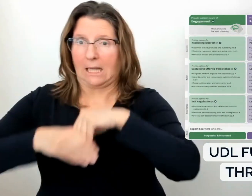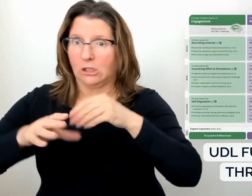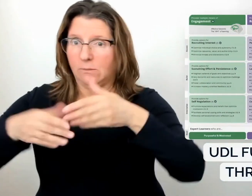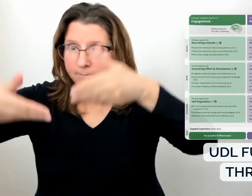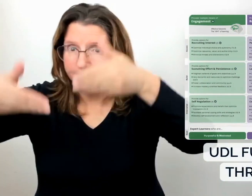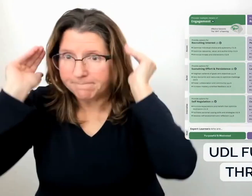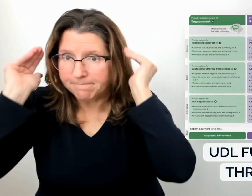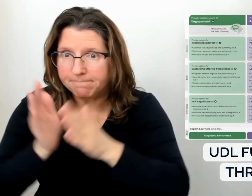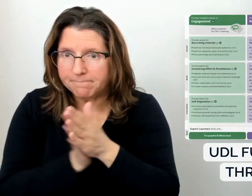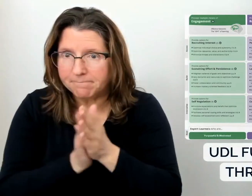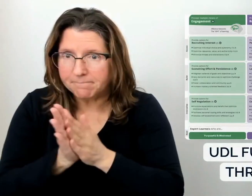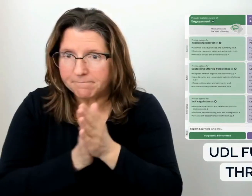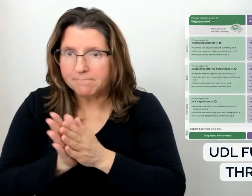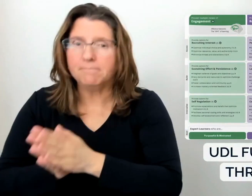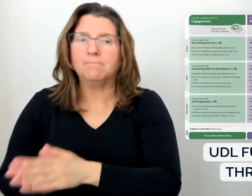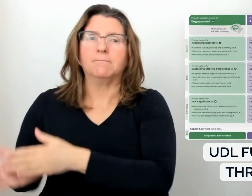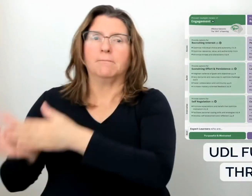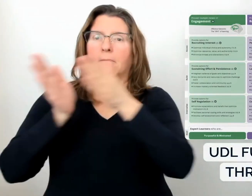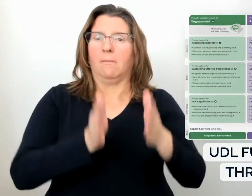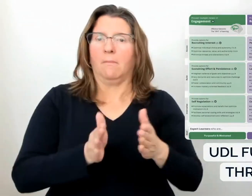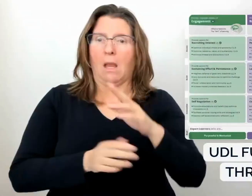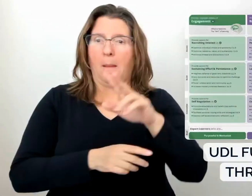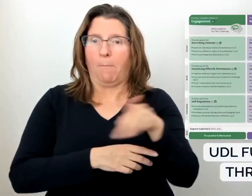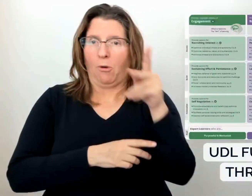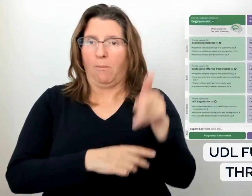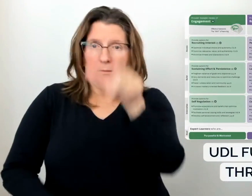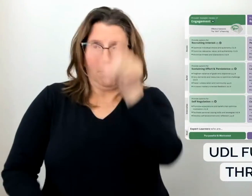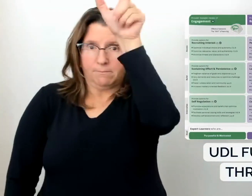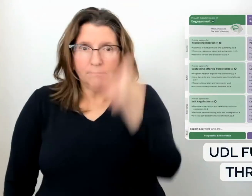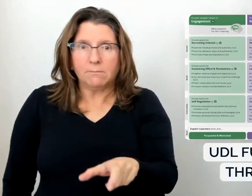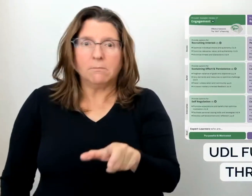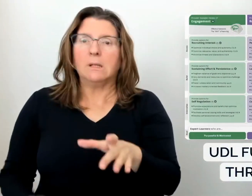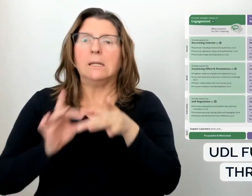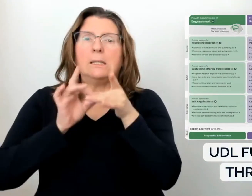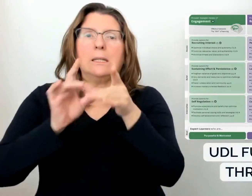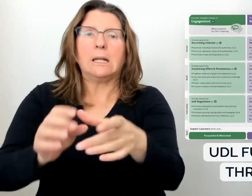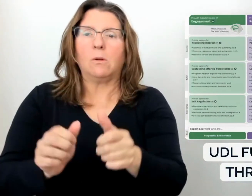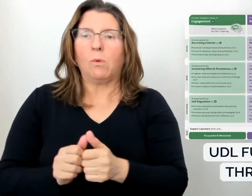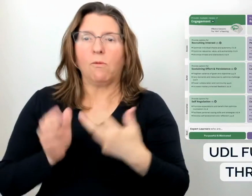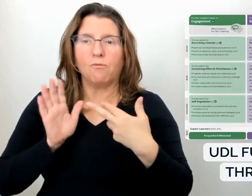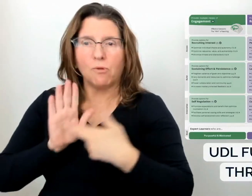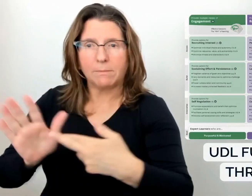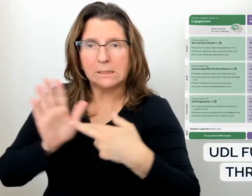The green column is engagement. The purple column is representation.